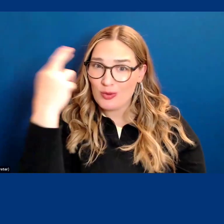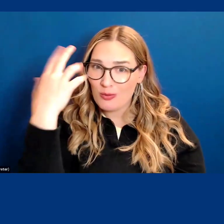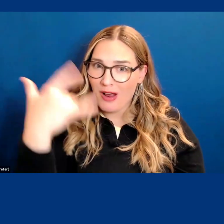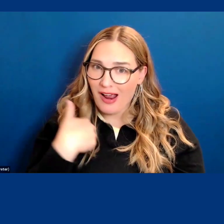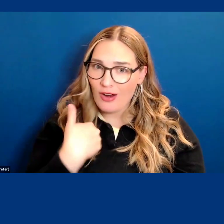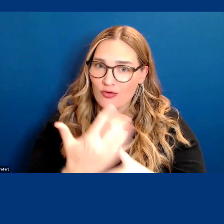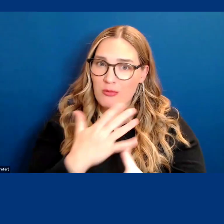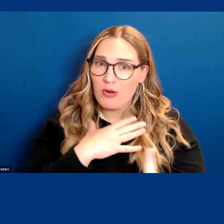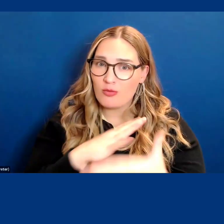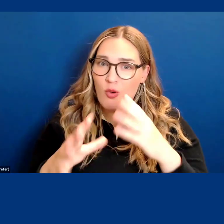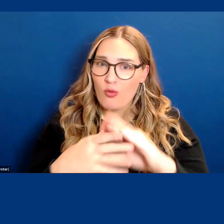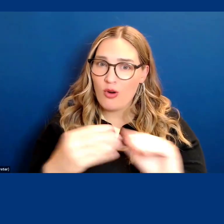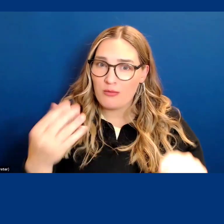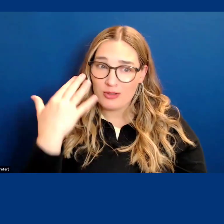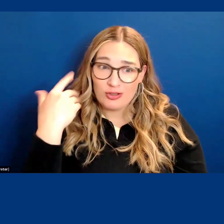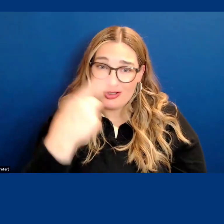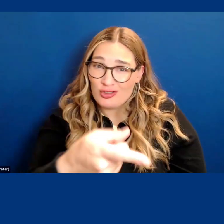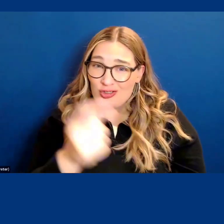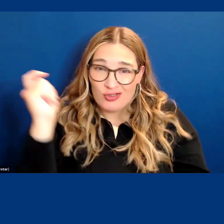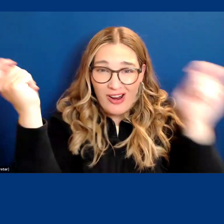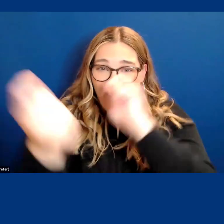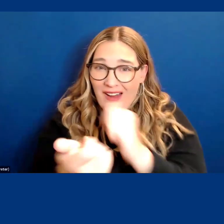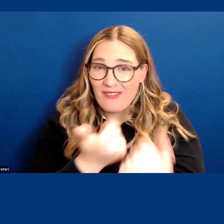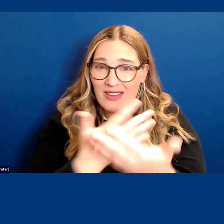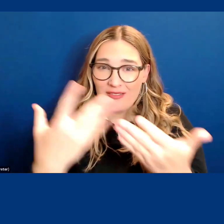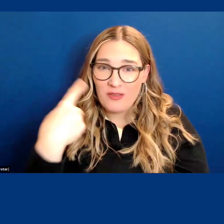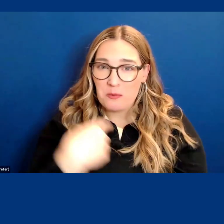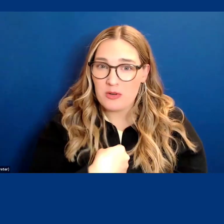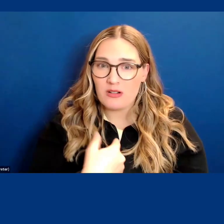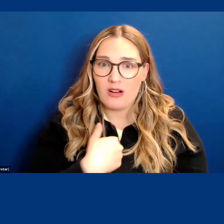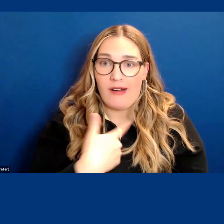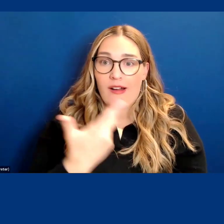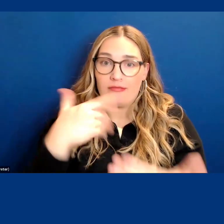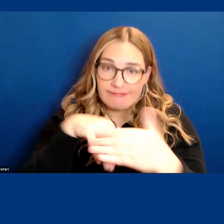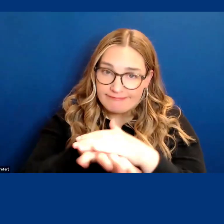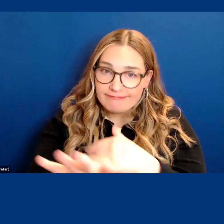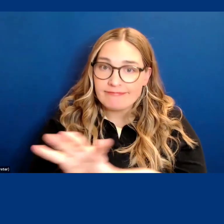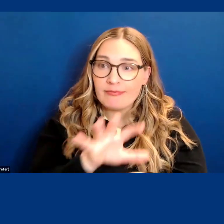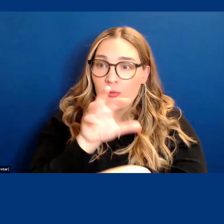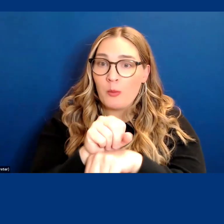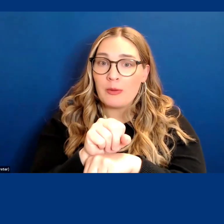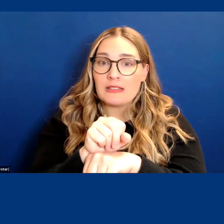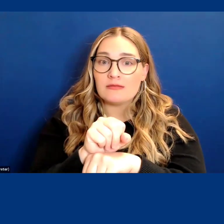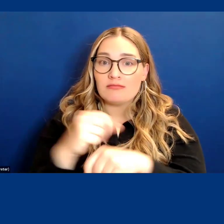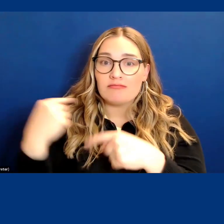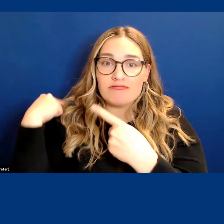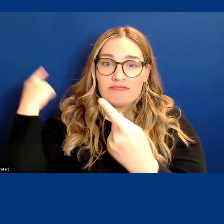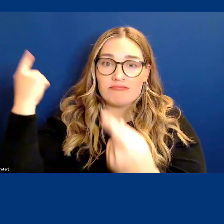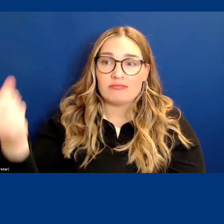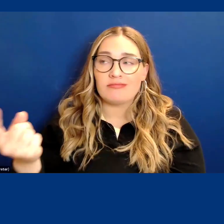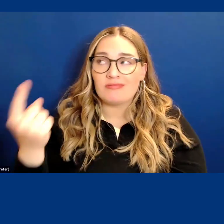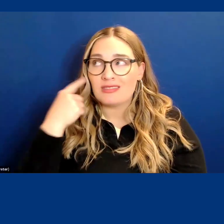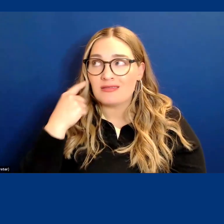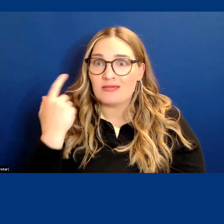she changed everything for me. I went into my appointments thinking that no one would ever listen to what